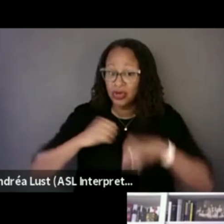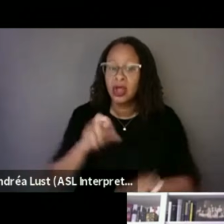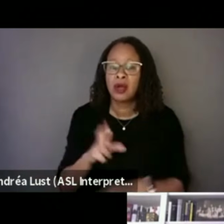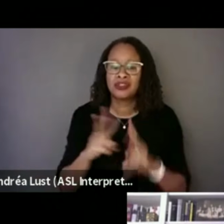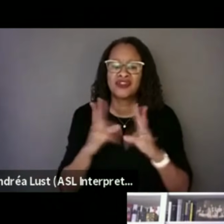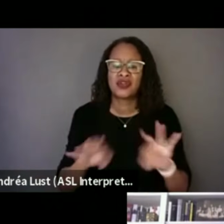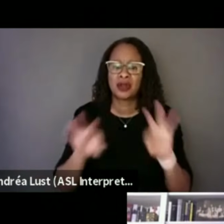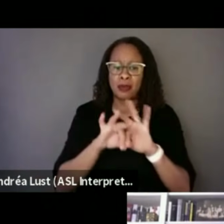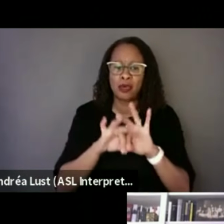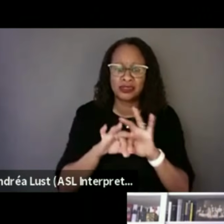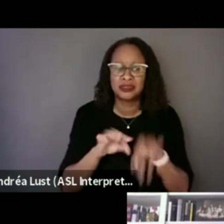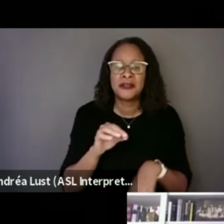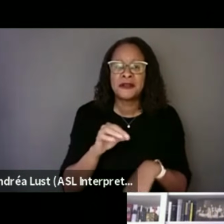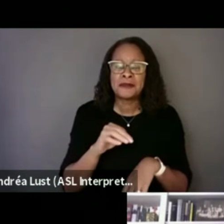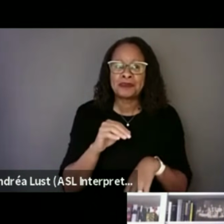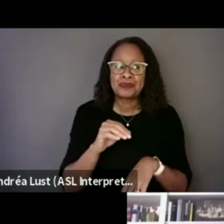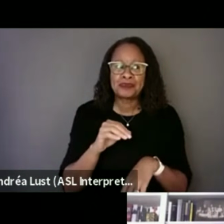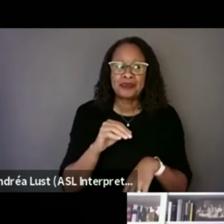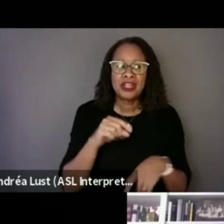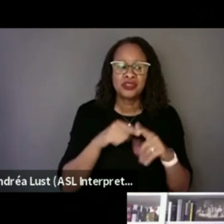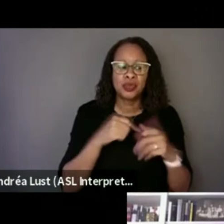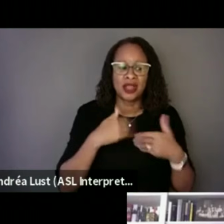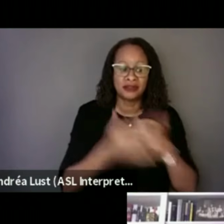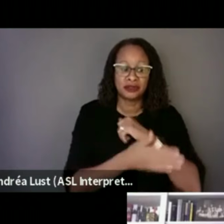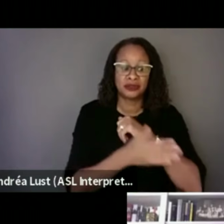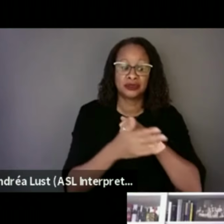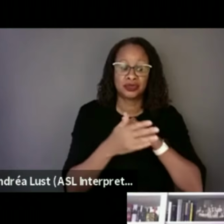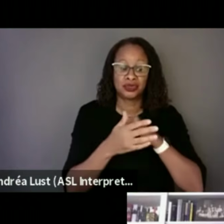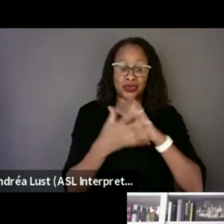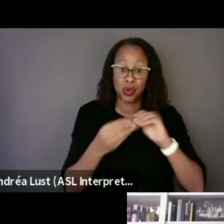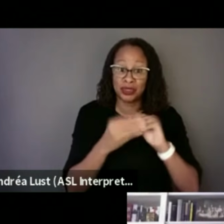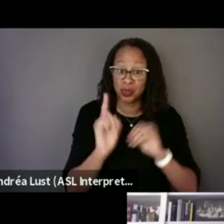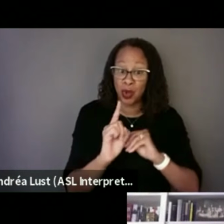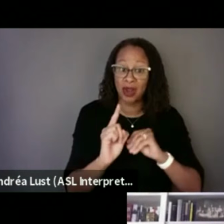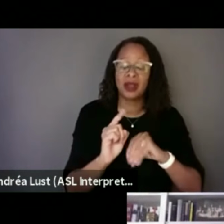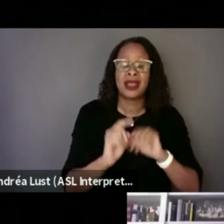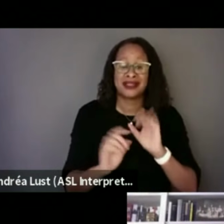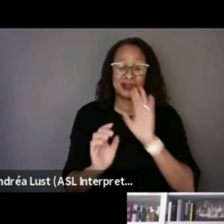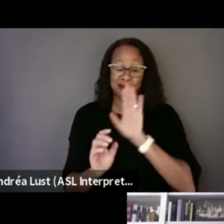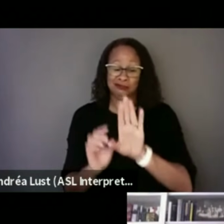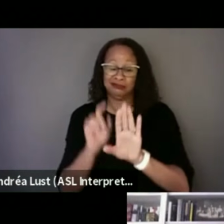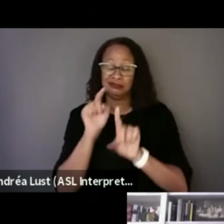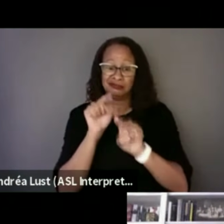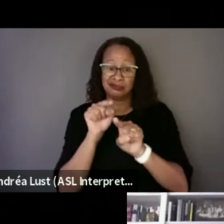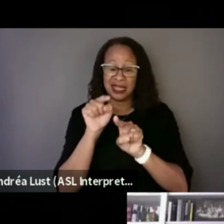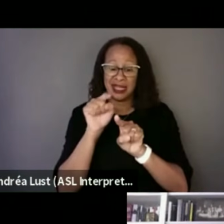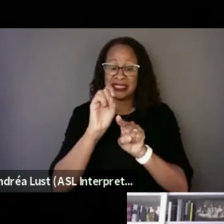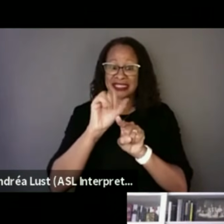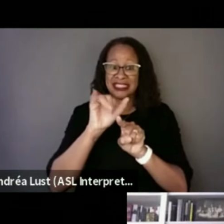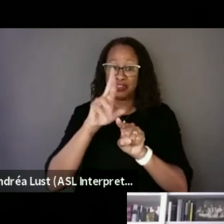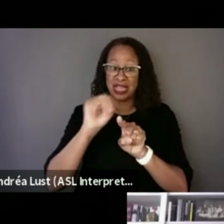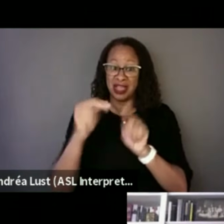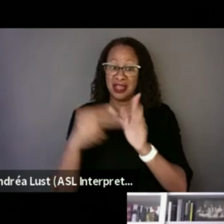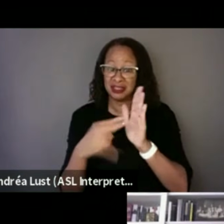and countries that neighbor Syria, because that's where the vast majority of the refugees are. They're in Turkey, Jordan, and Lebanon.